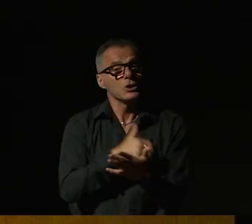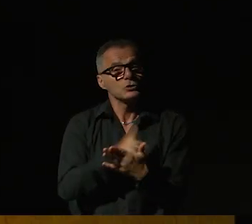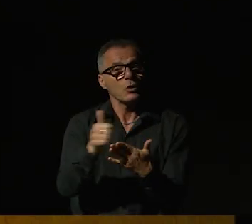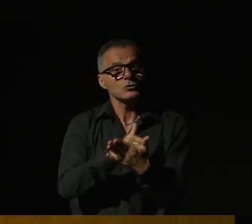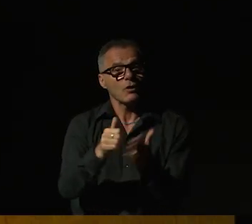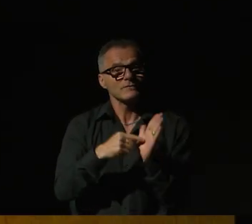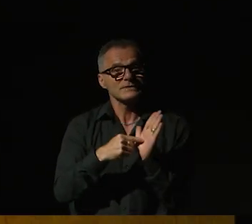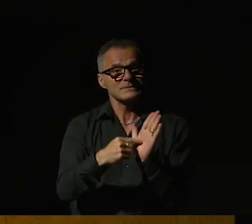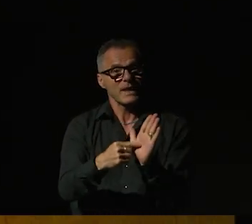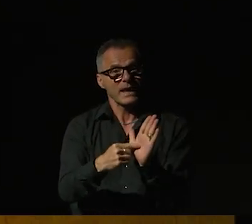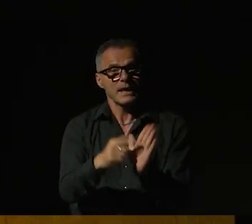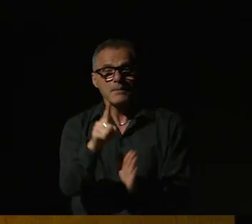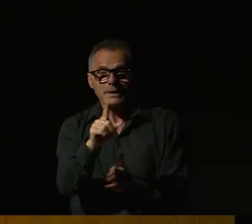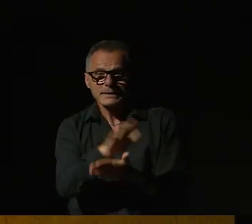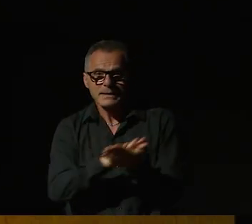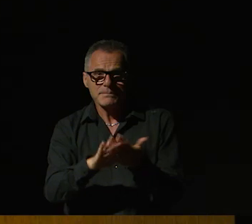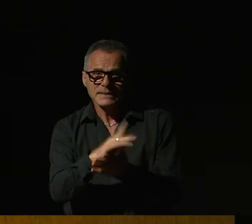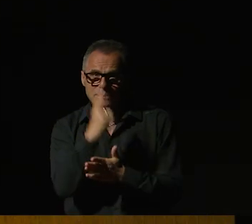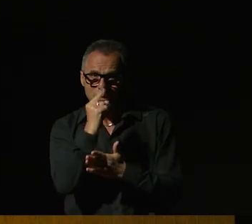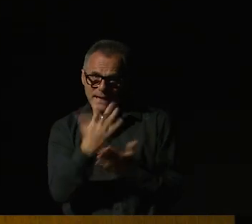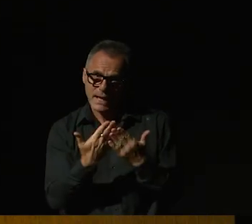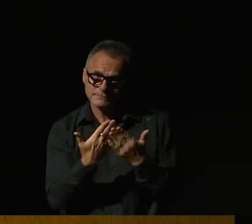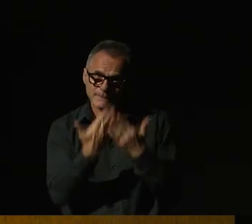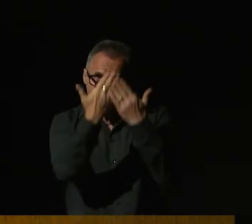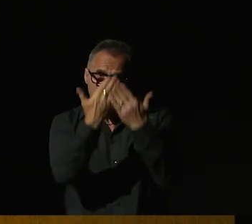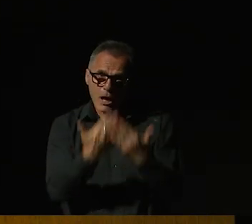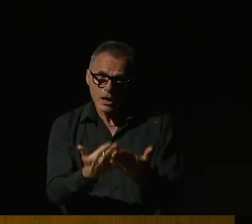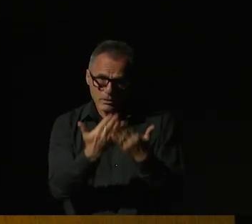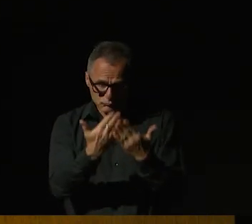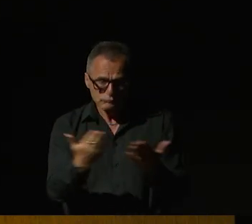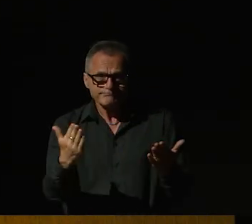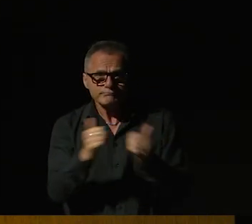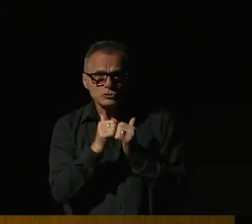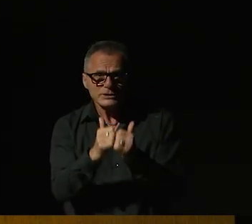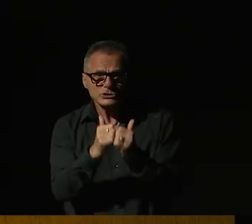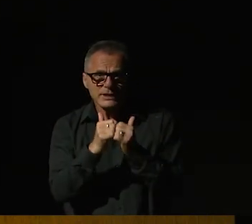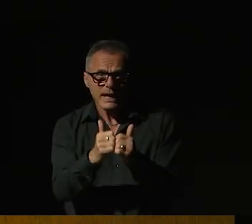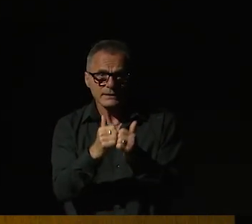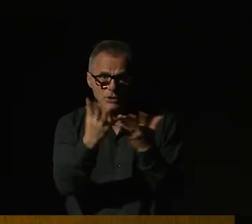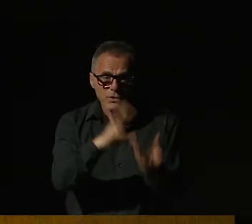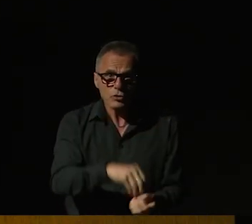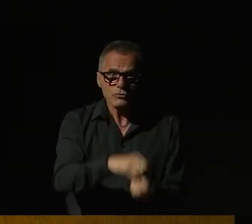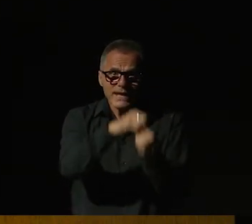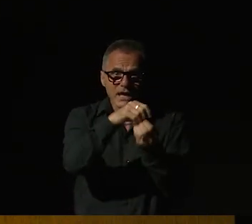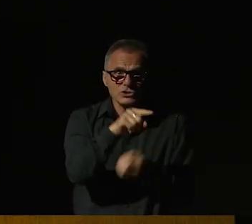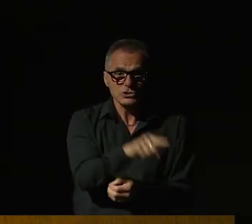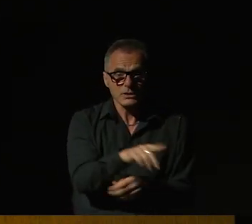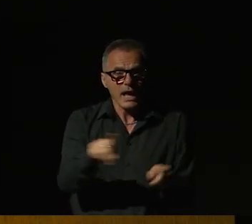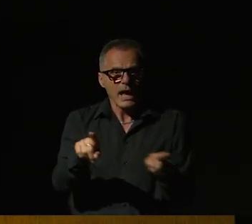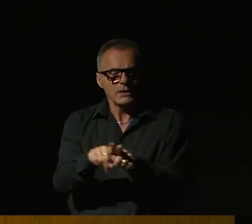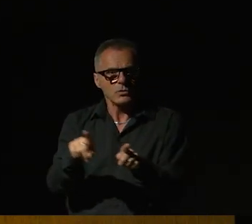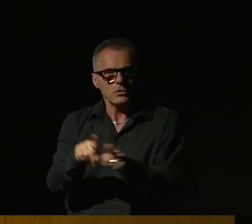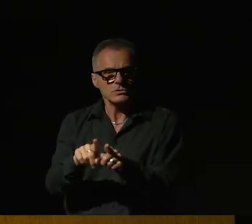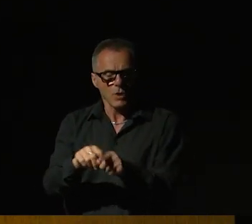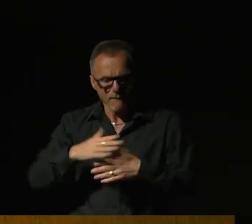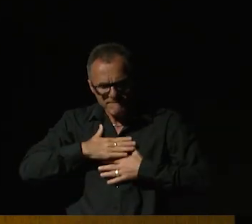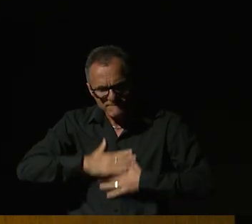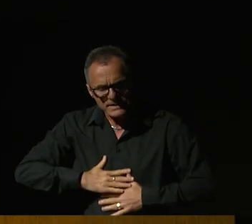They allow us to appreciate not only the remarkable capabilities of their creator, but also the physical scope and physical effort